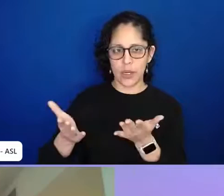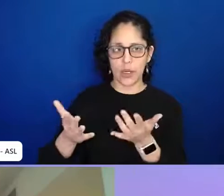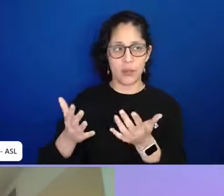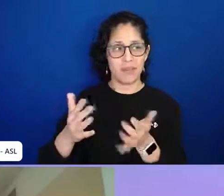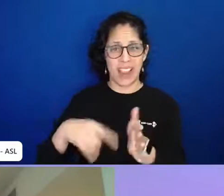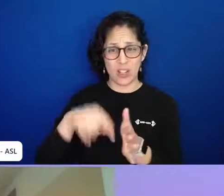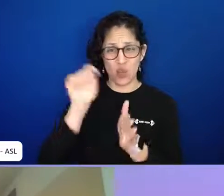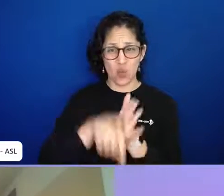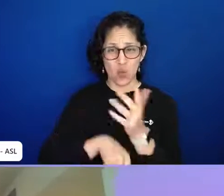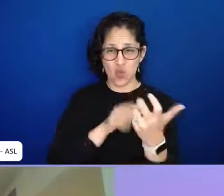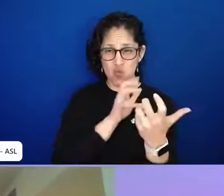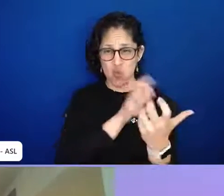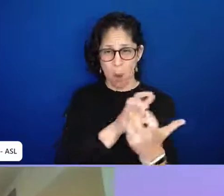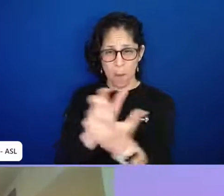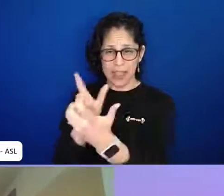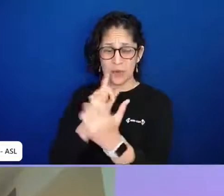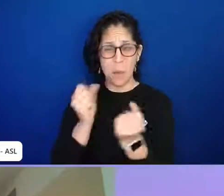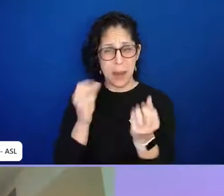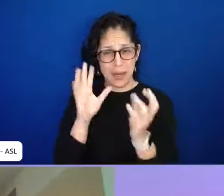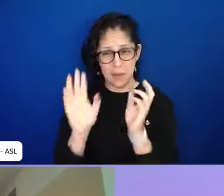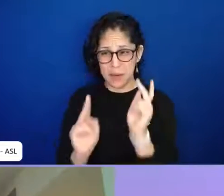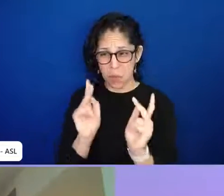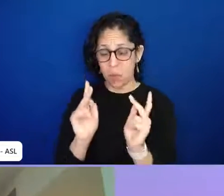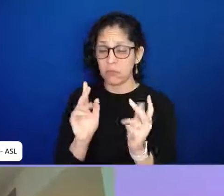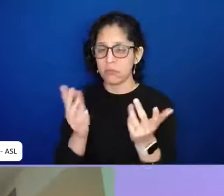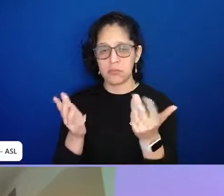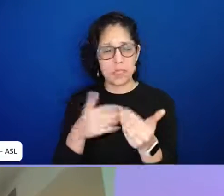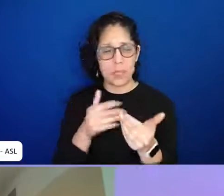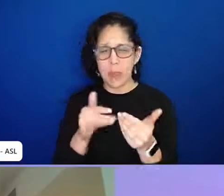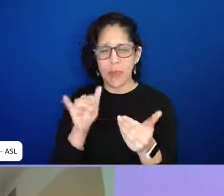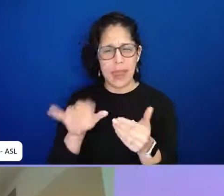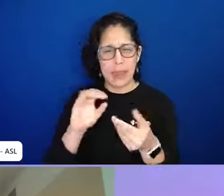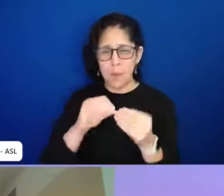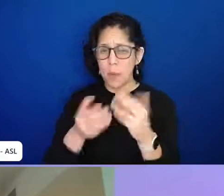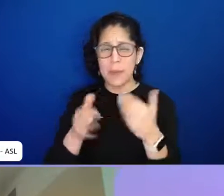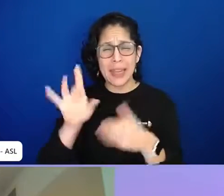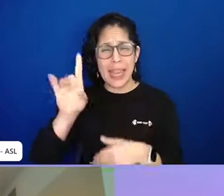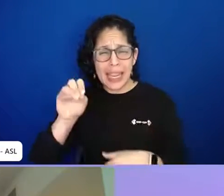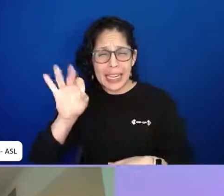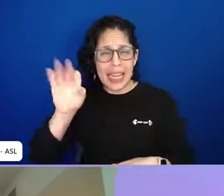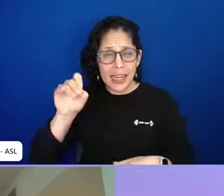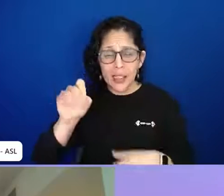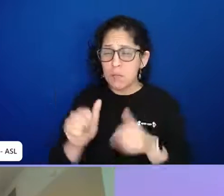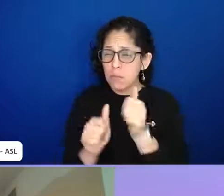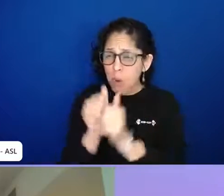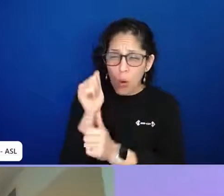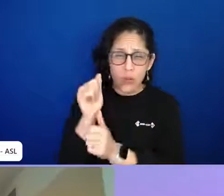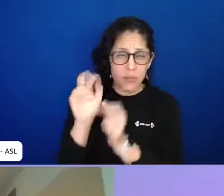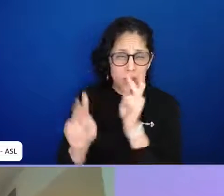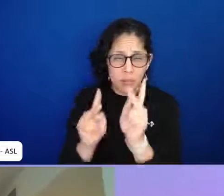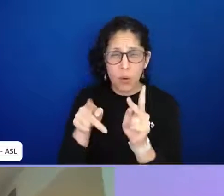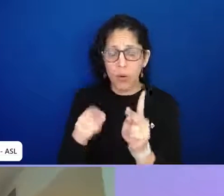to try to make the digital property as robust for as many people as we possibly